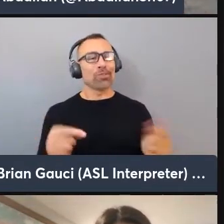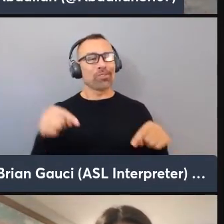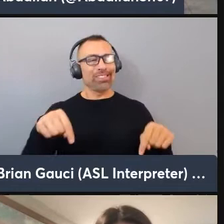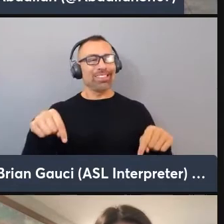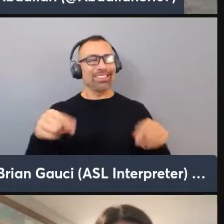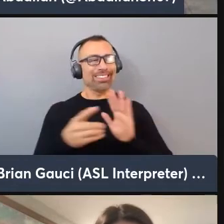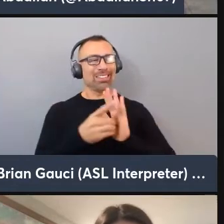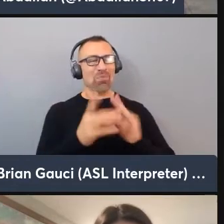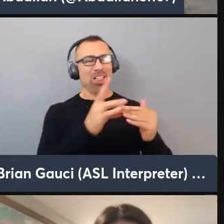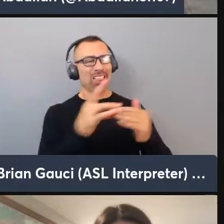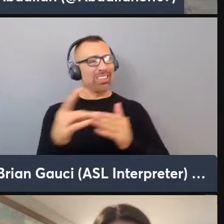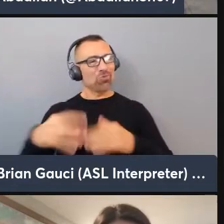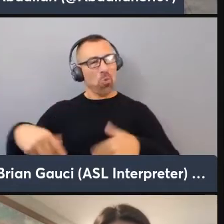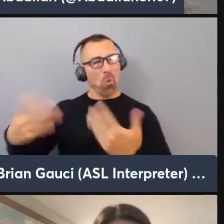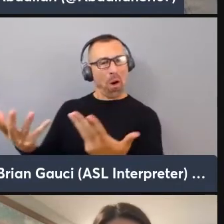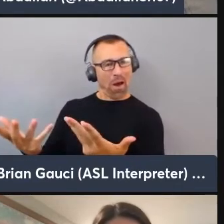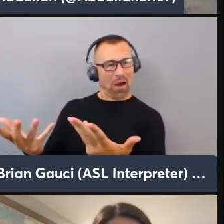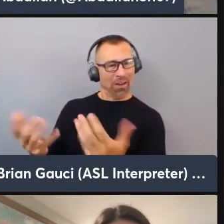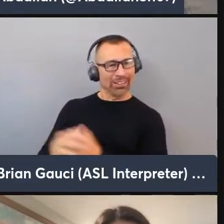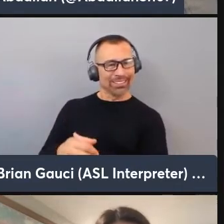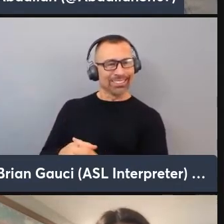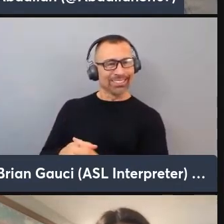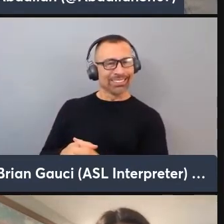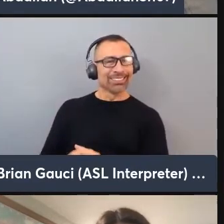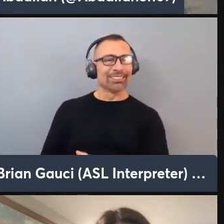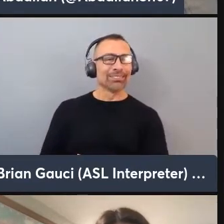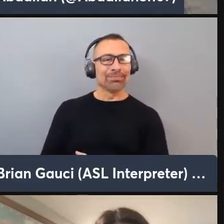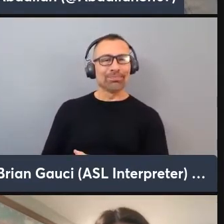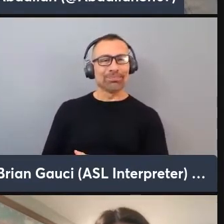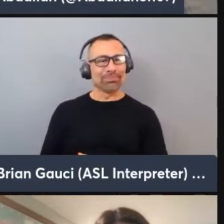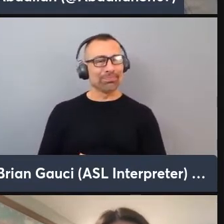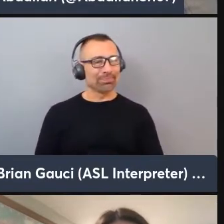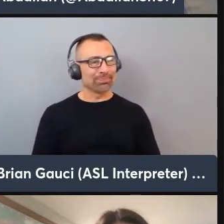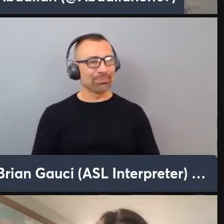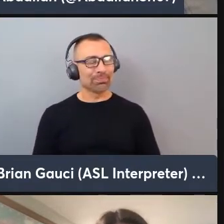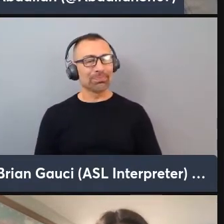Yeah, so what I wanna do now is after my changes deploy,